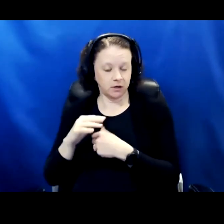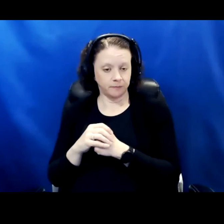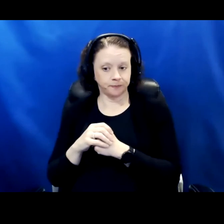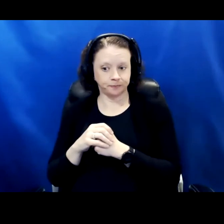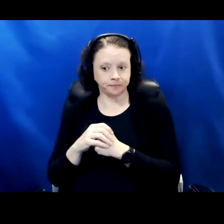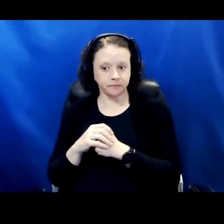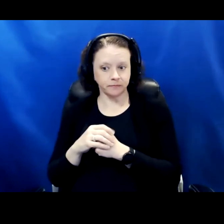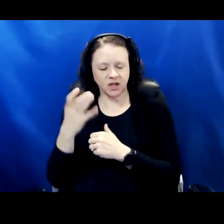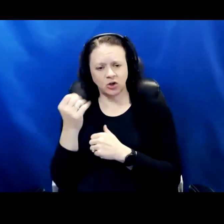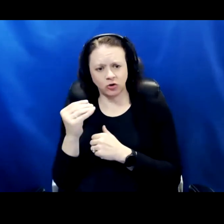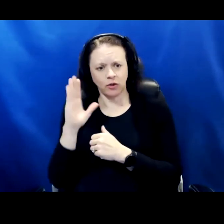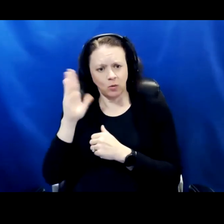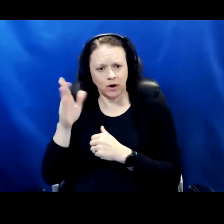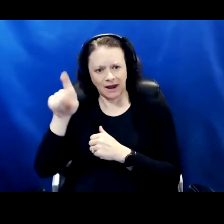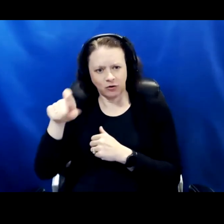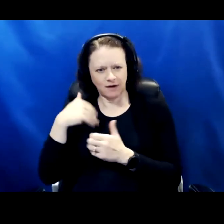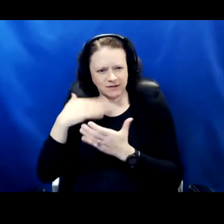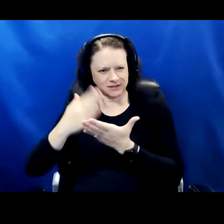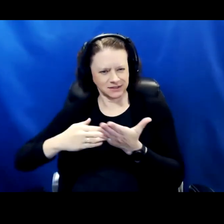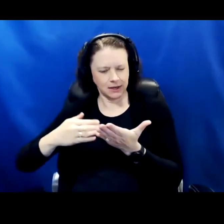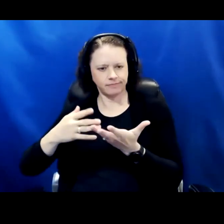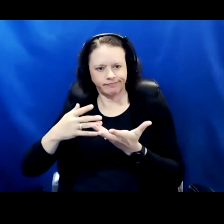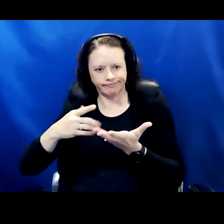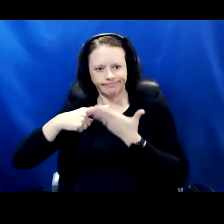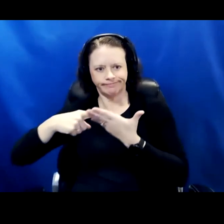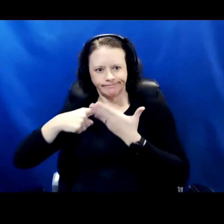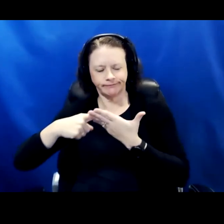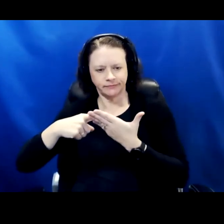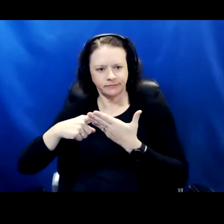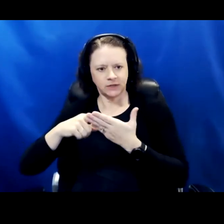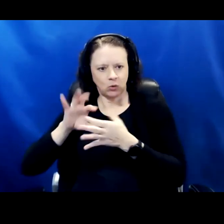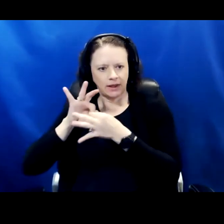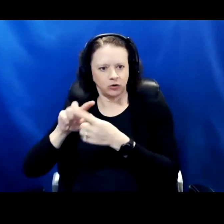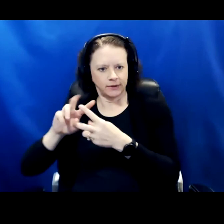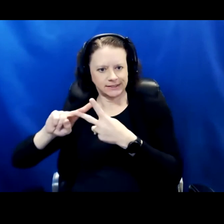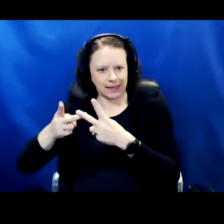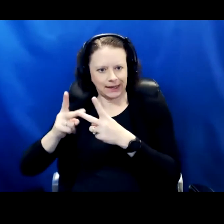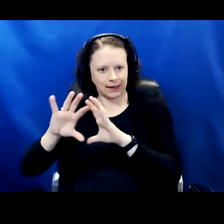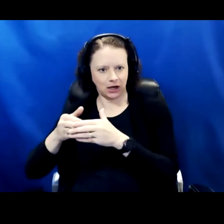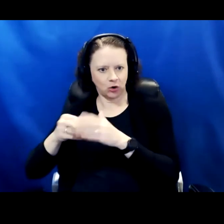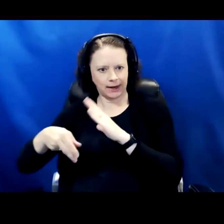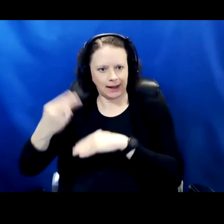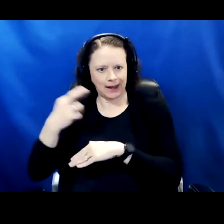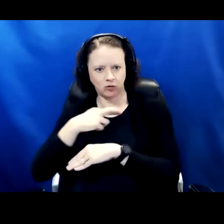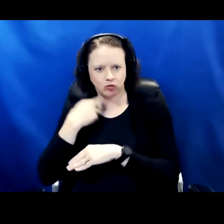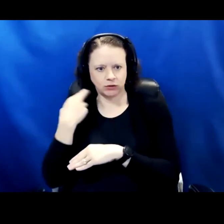So there would have to be some argument made in that second category, the high-risk disability category,